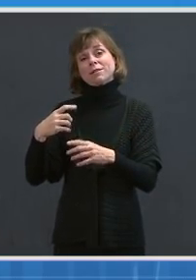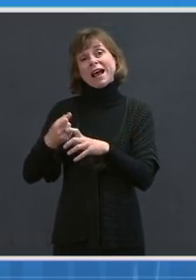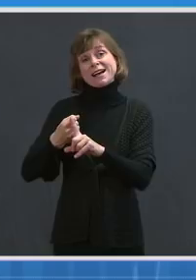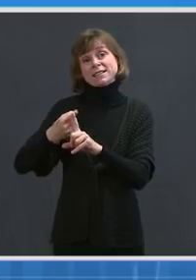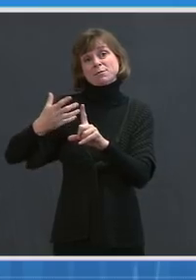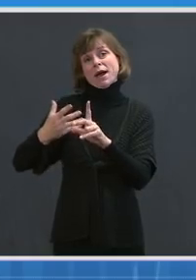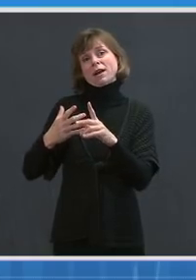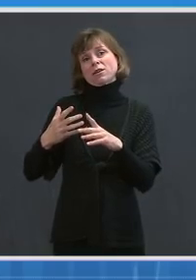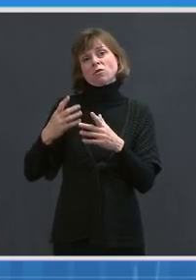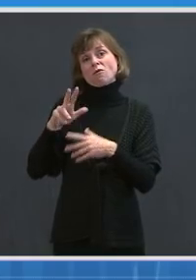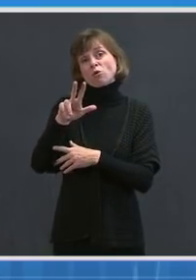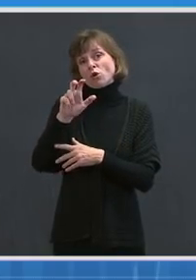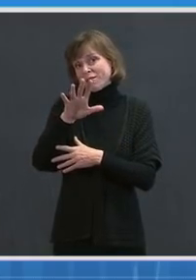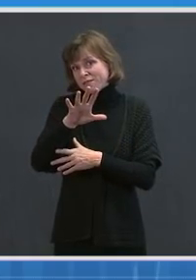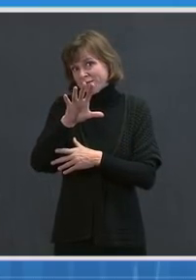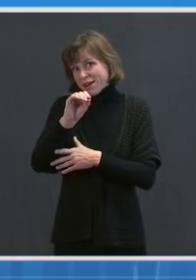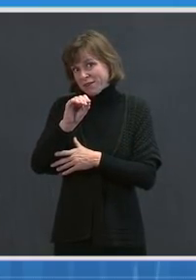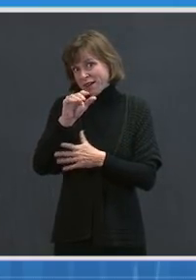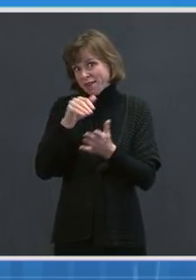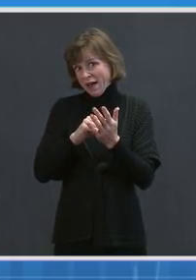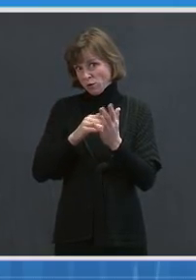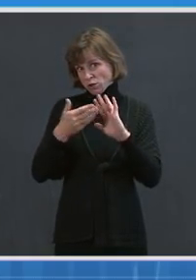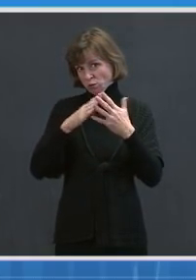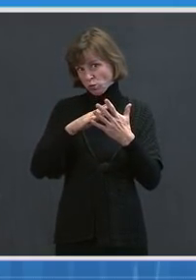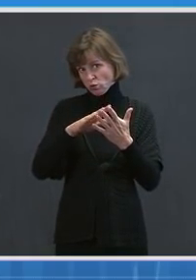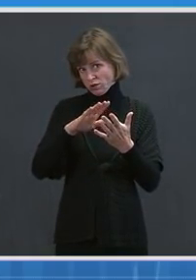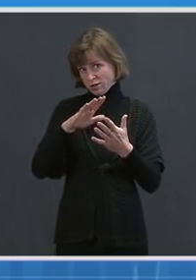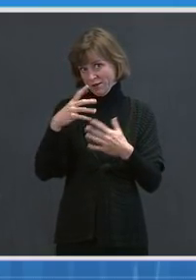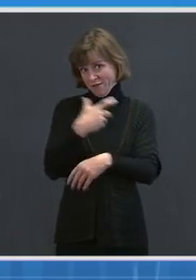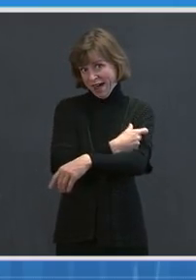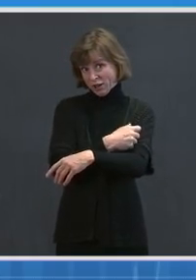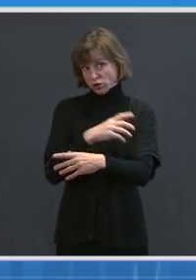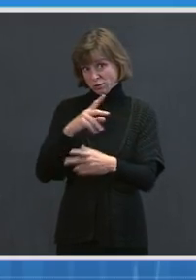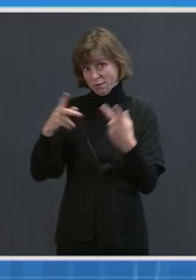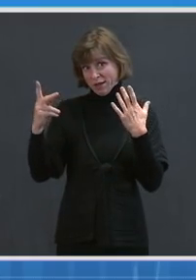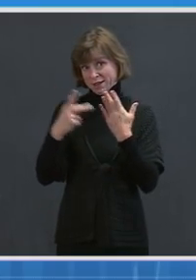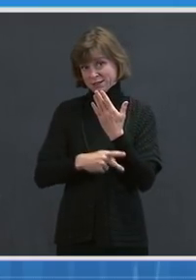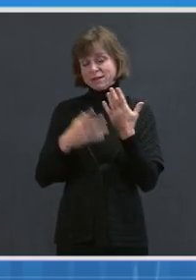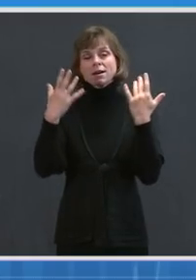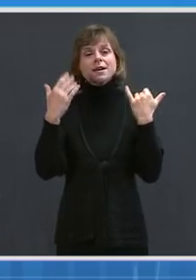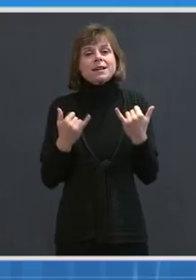Today, we are announcing the addition of two new FEMA-supported high-volume sites.